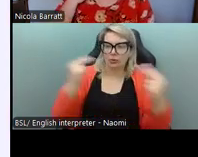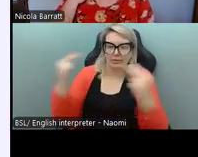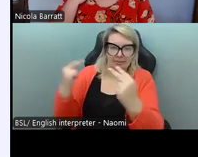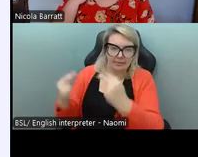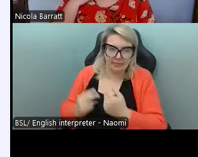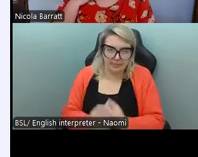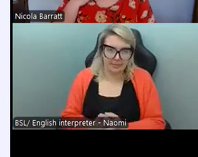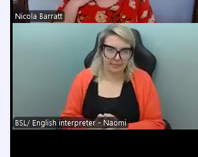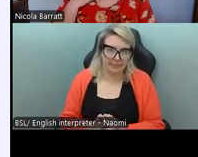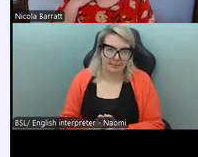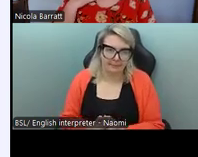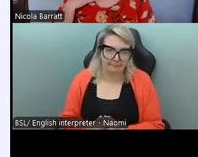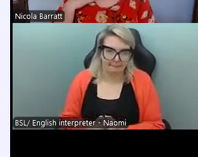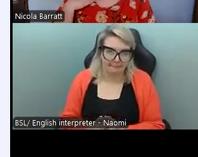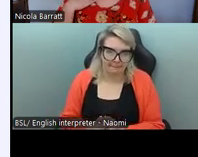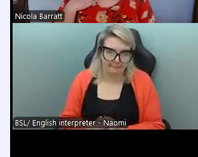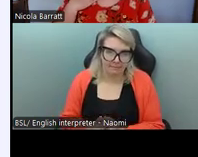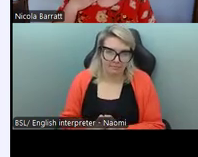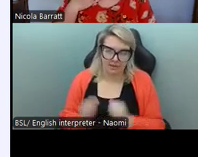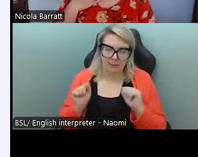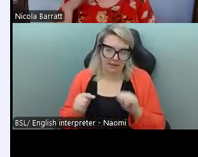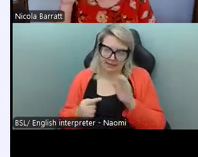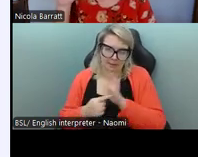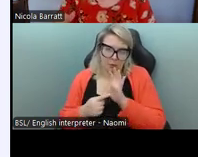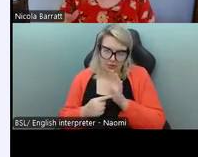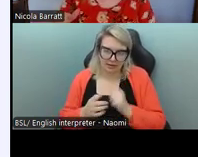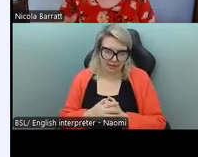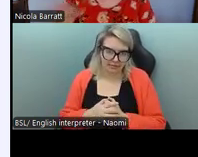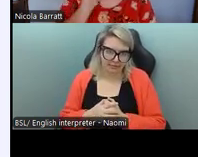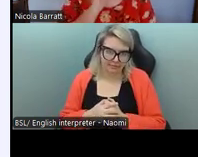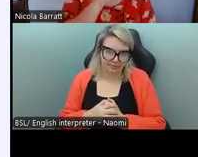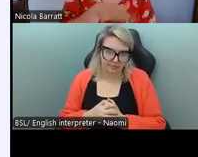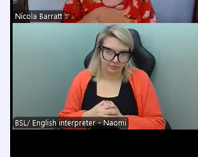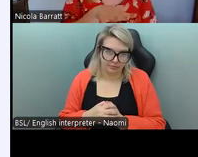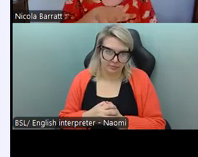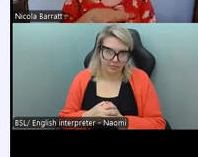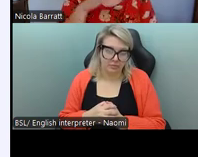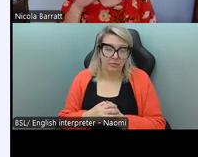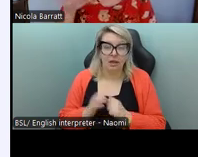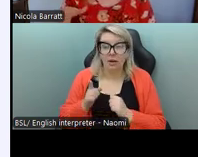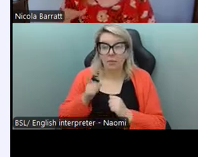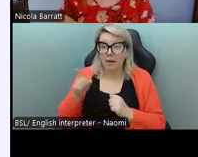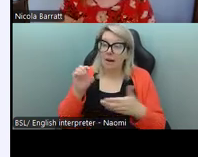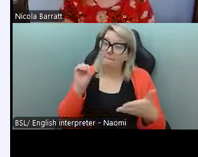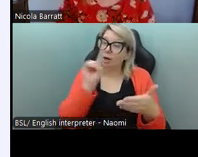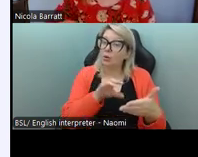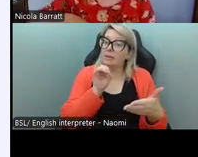Now, this is a really important one for LinkedIn. If you're only posting and not engaging, you're missing out on